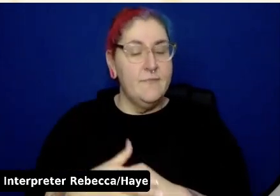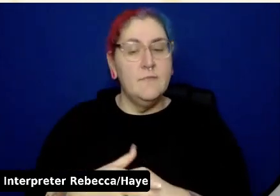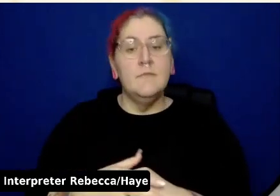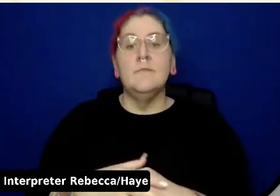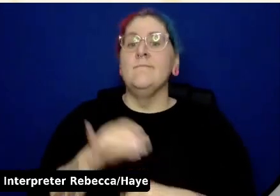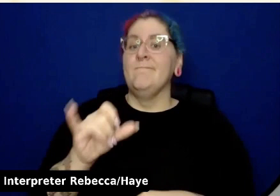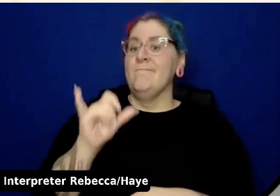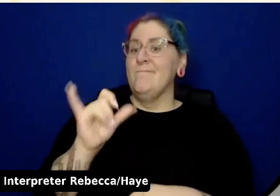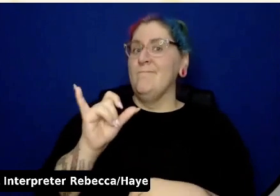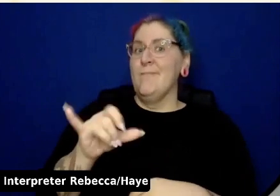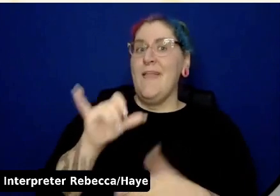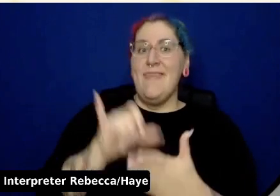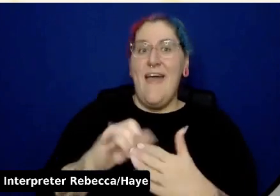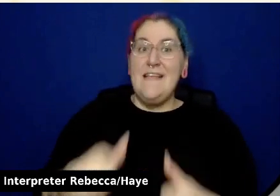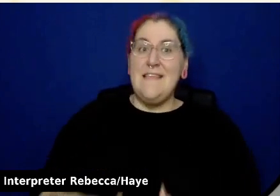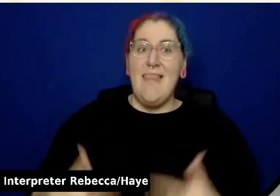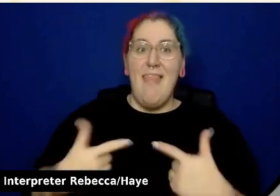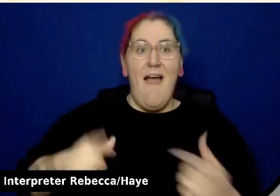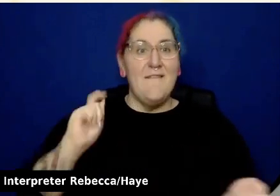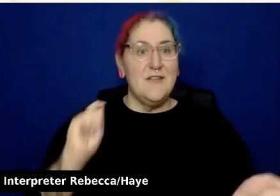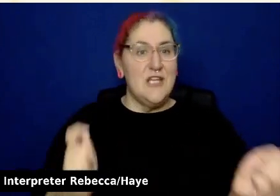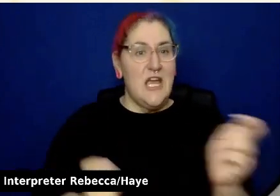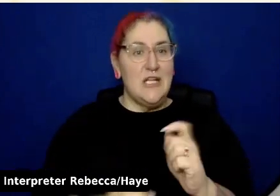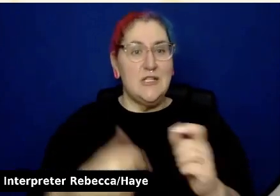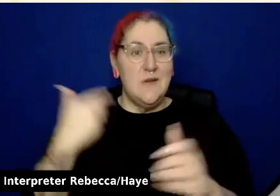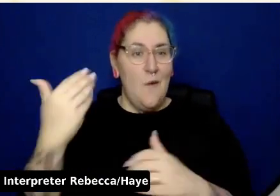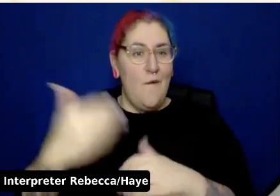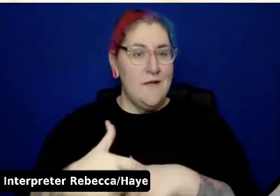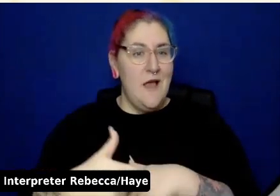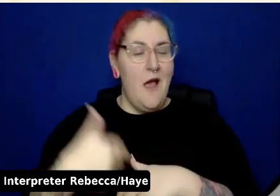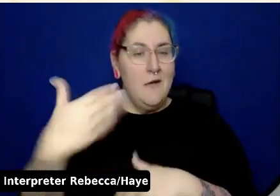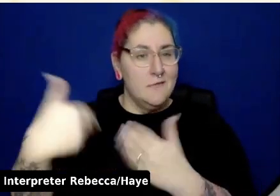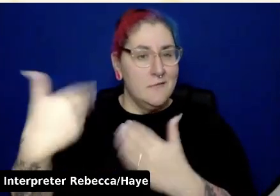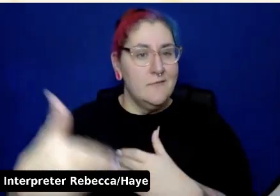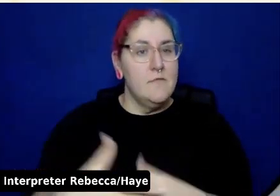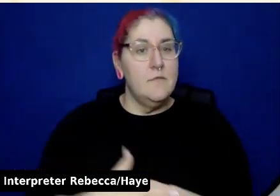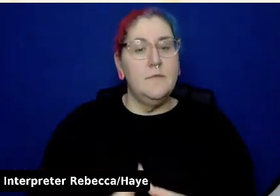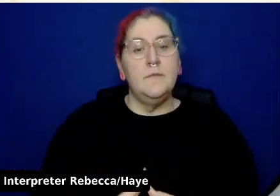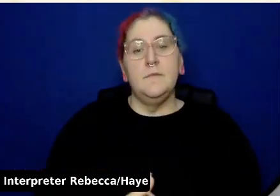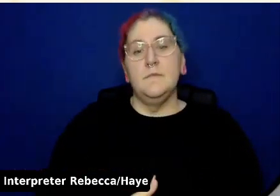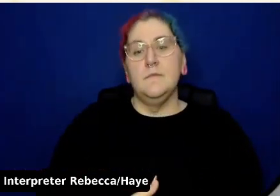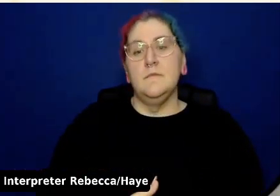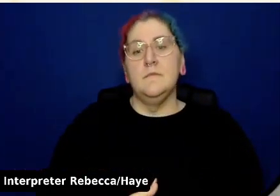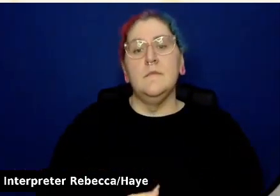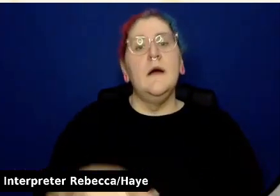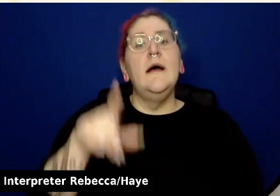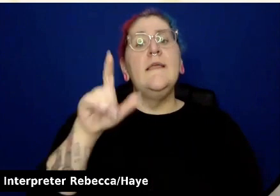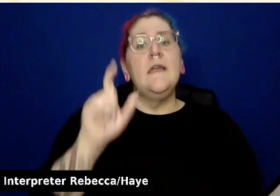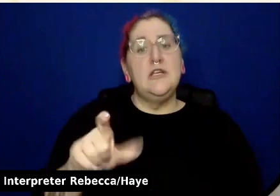role equal to alert should be used for time-sensitive or critical information. Whereas, aria-live equal to polite, should be used